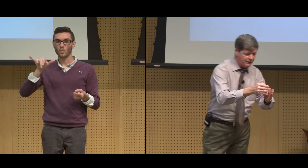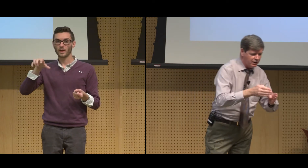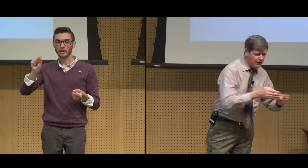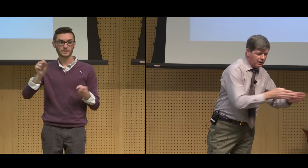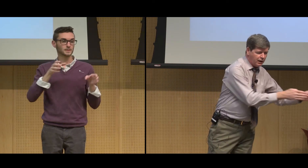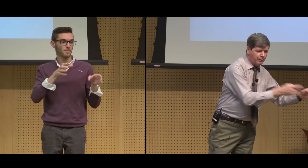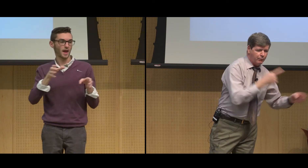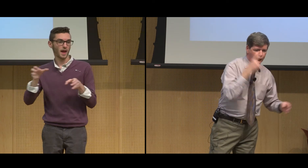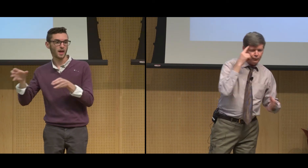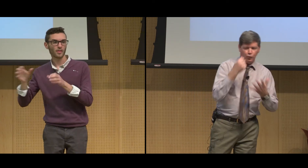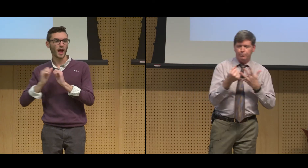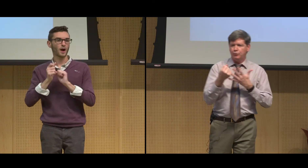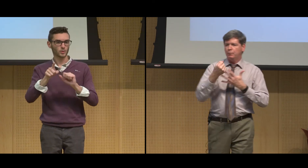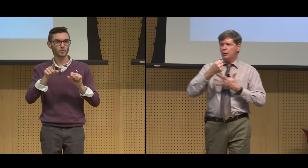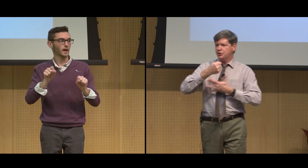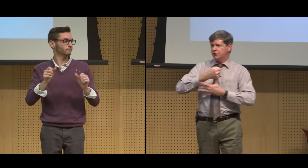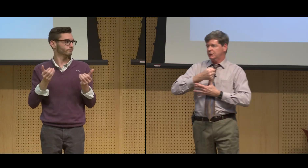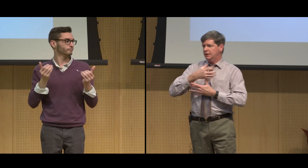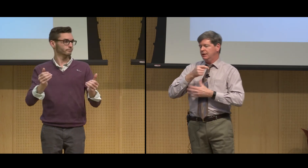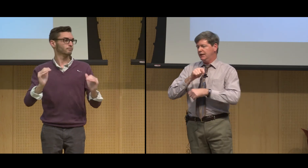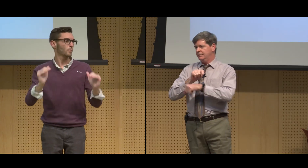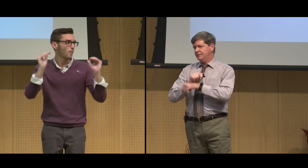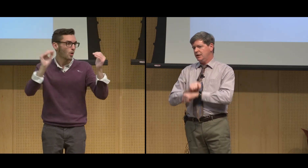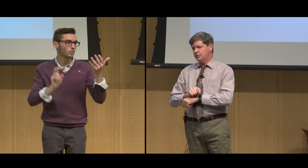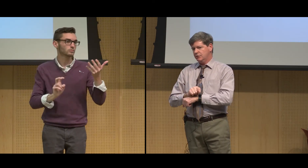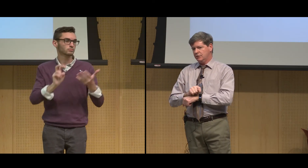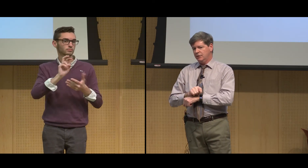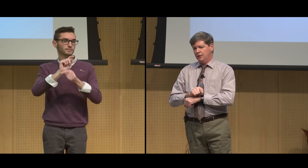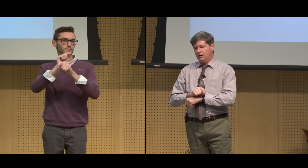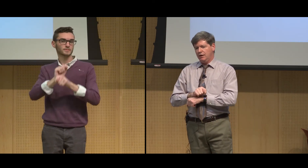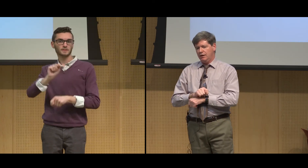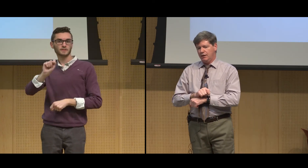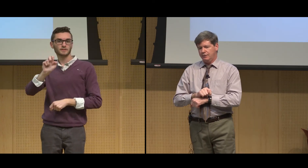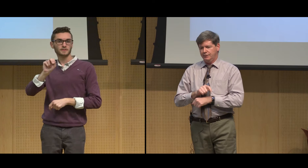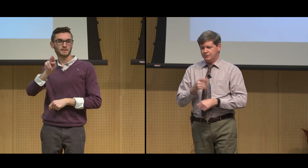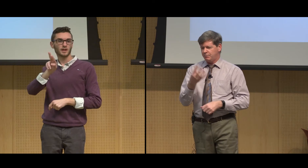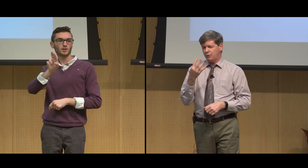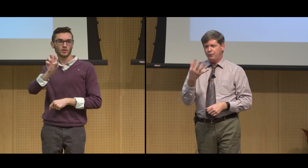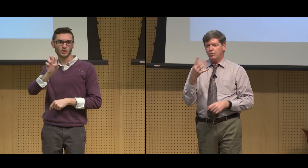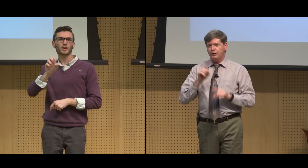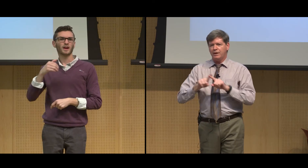the pathways, um, for promotion and tenure,